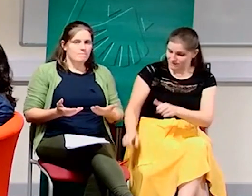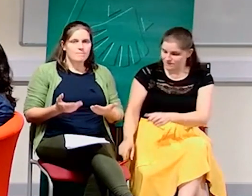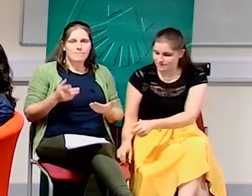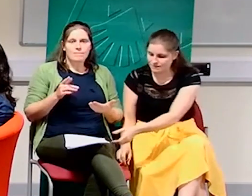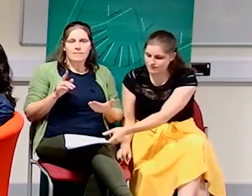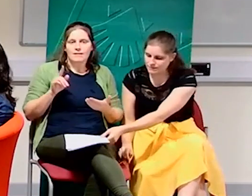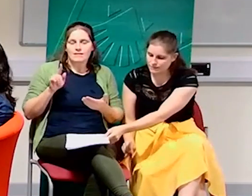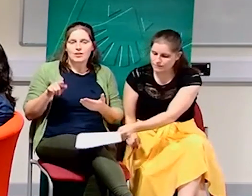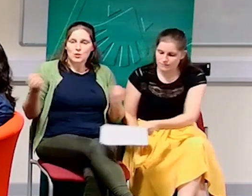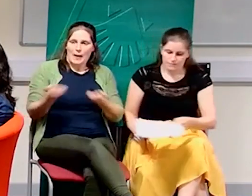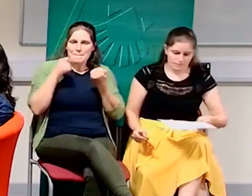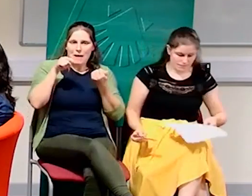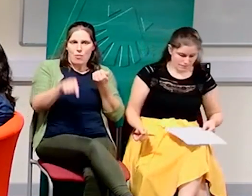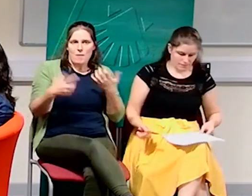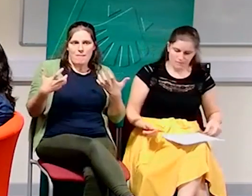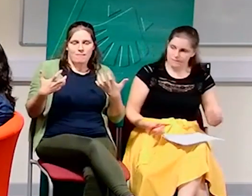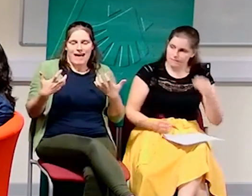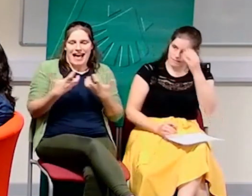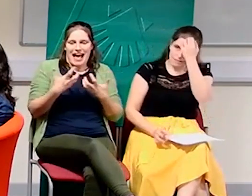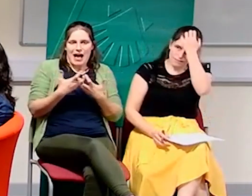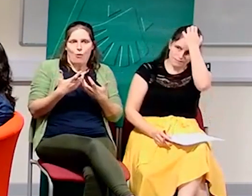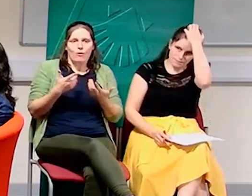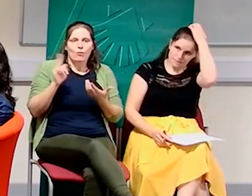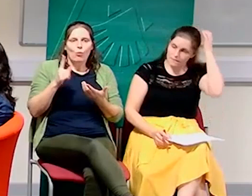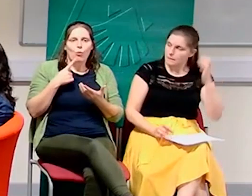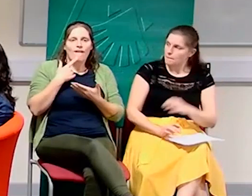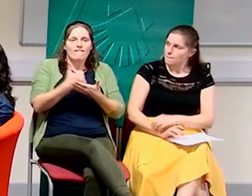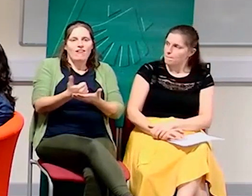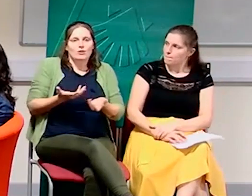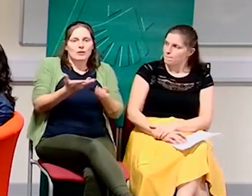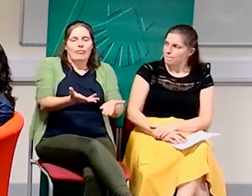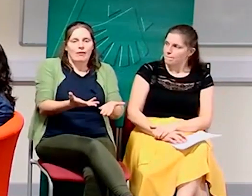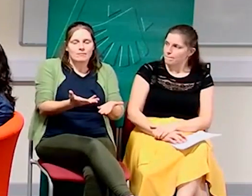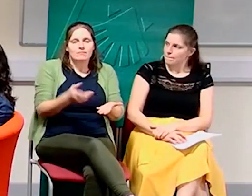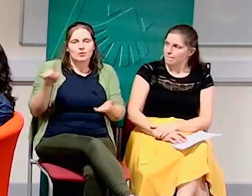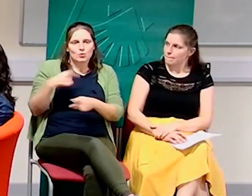than coming to Parenting Special Children and to to do that learning that you mentioned what what